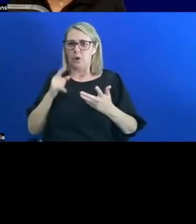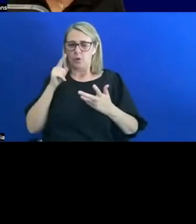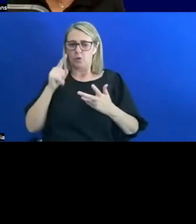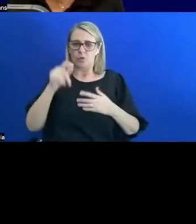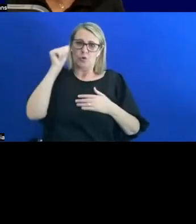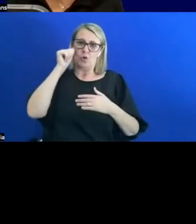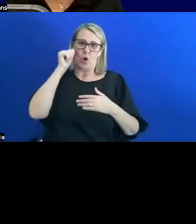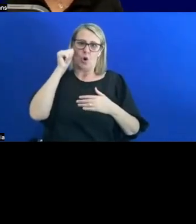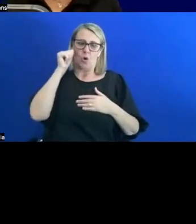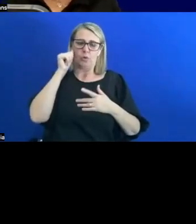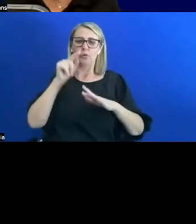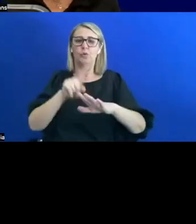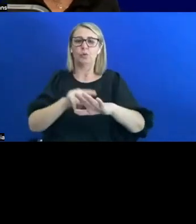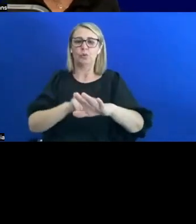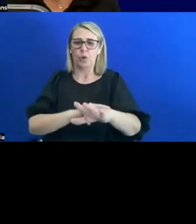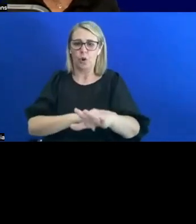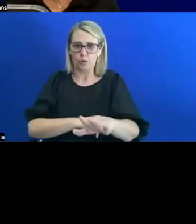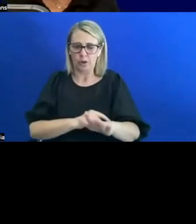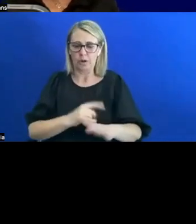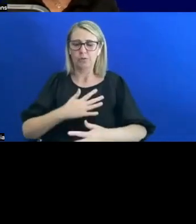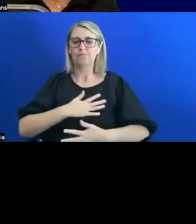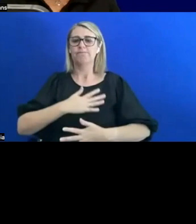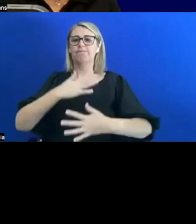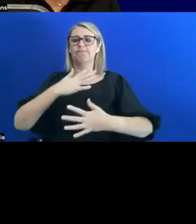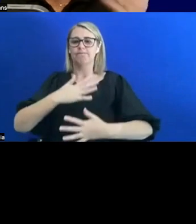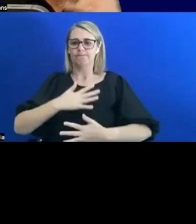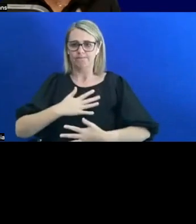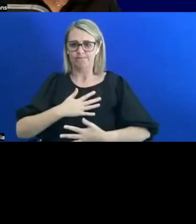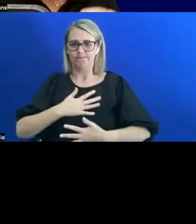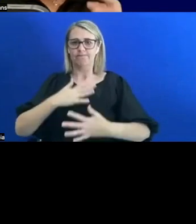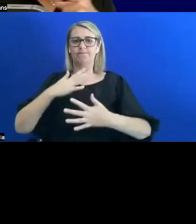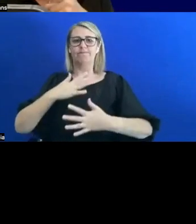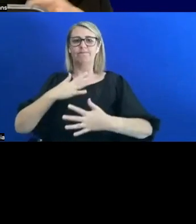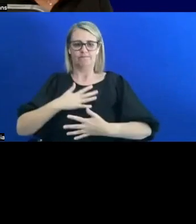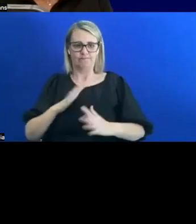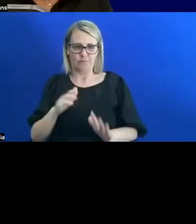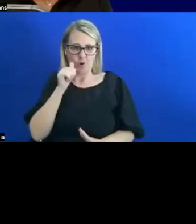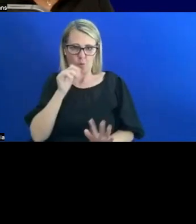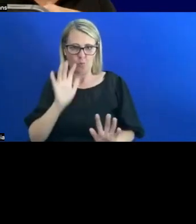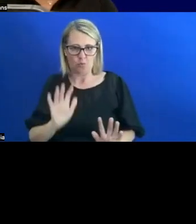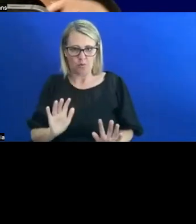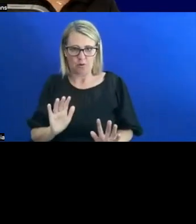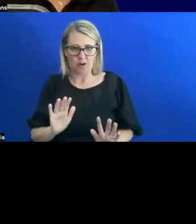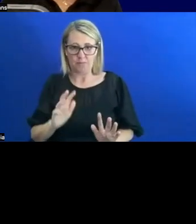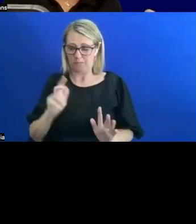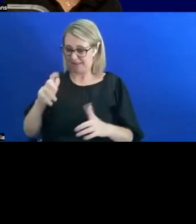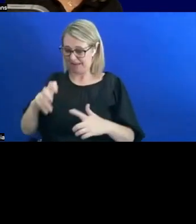slow down and take a few deep breaths. This identification of anger and the subsequent